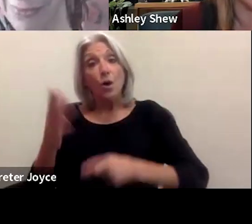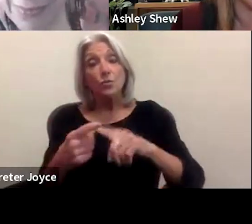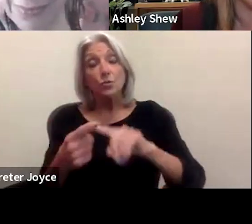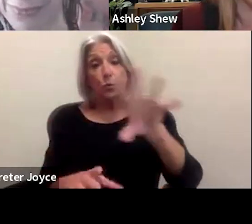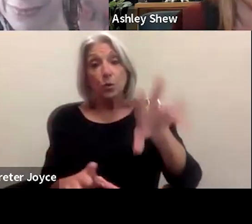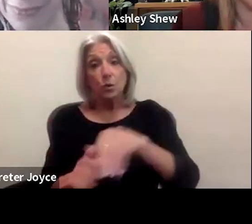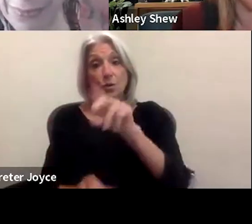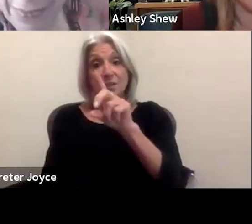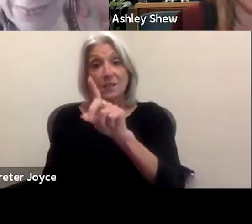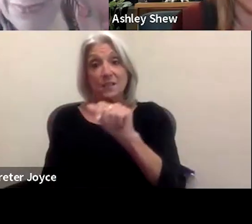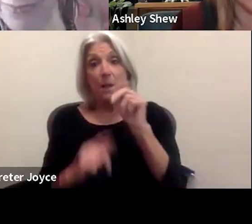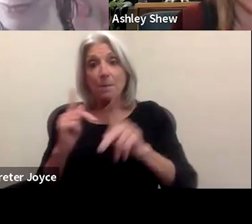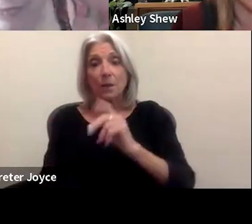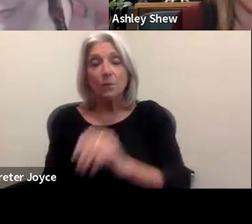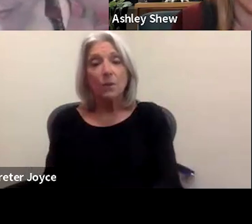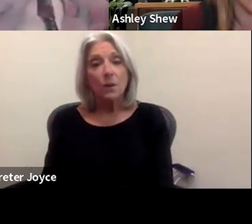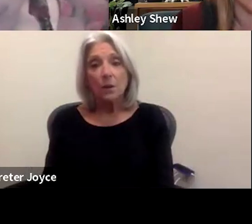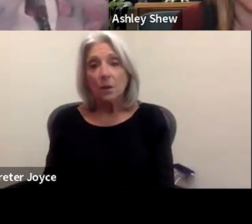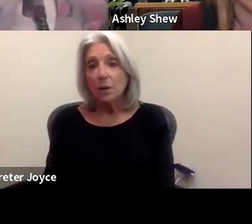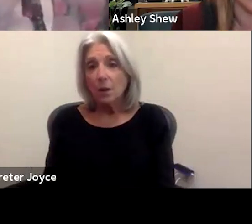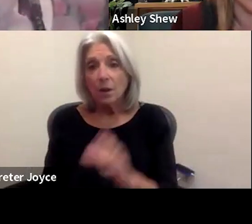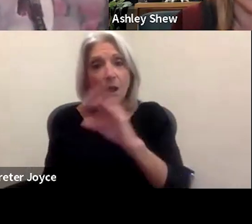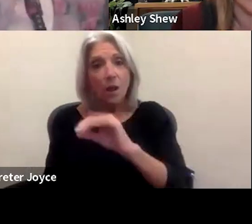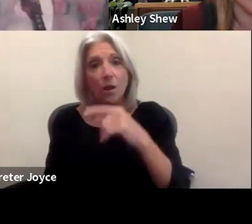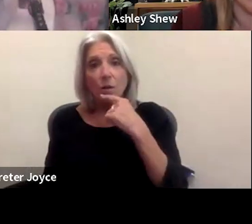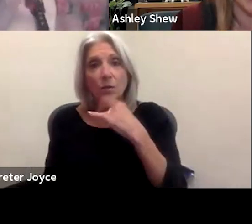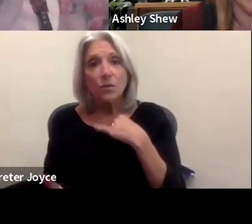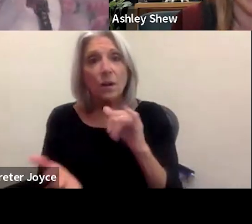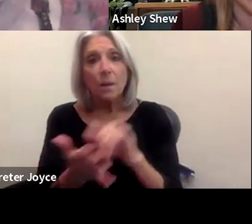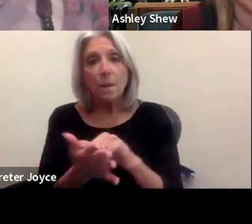is, no one blinks at the cost of including disabled people,